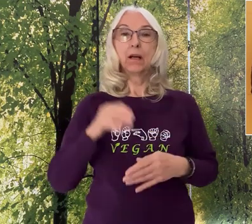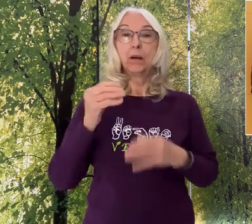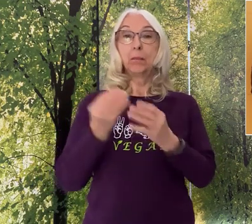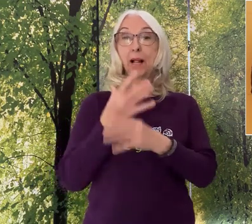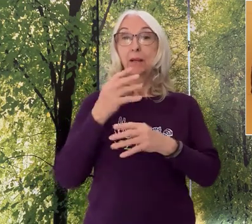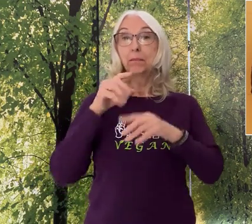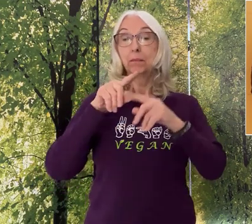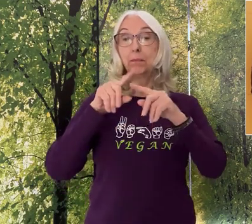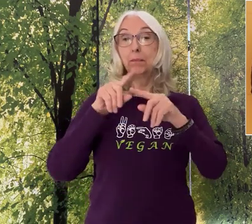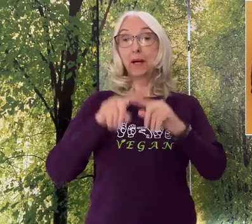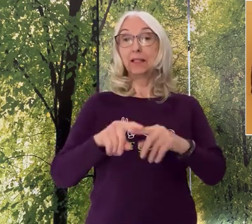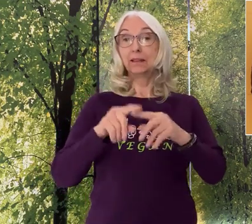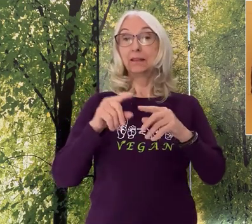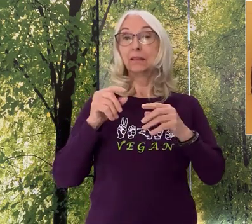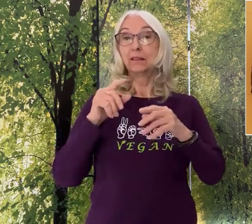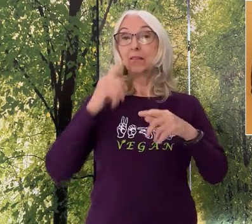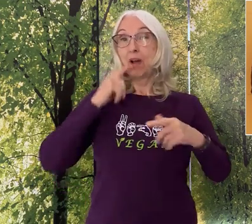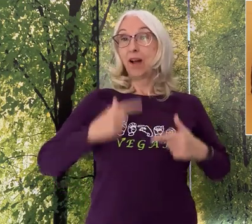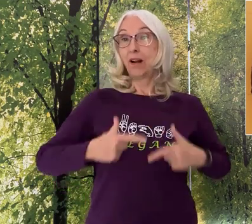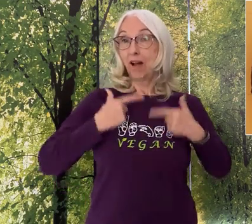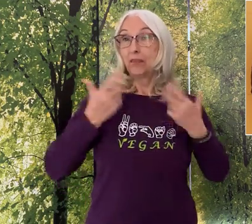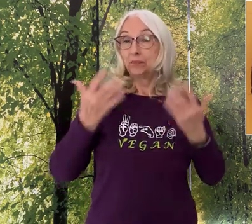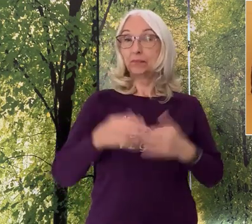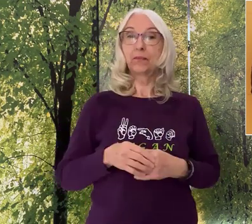Plant-Based for life